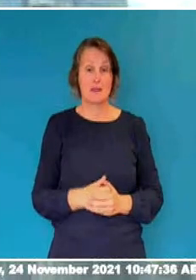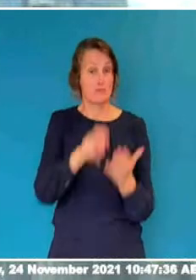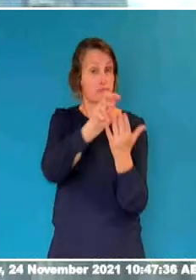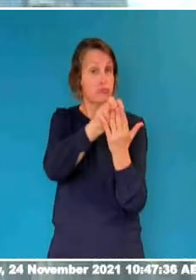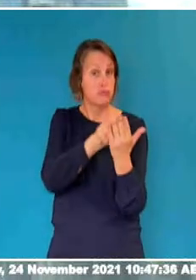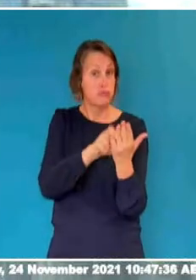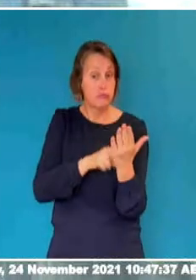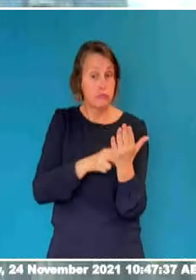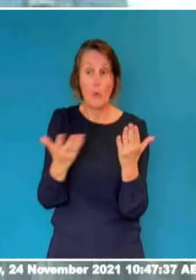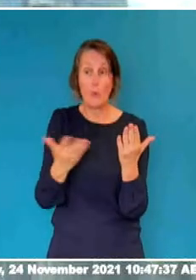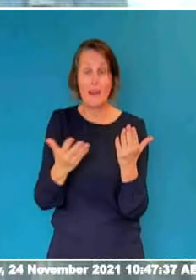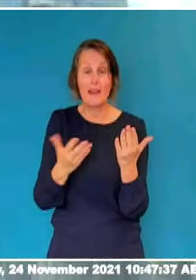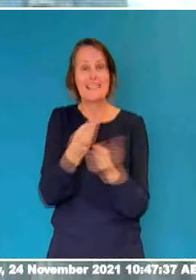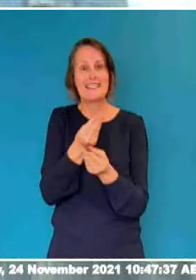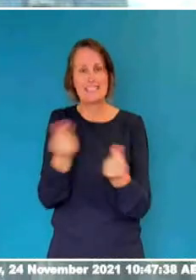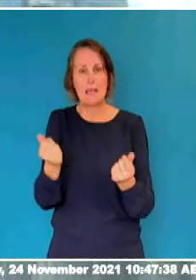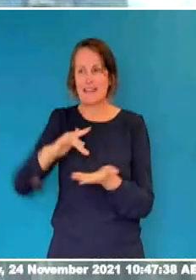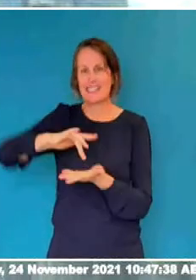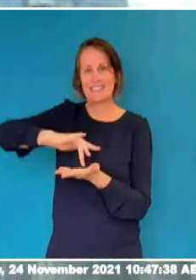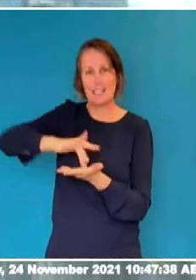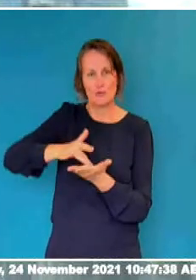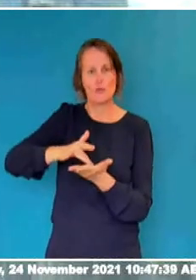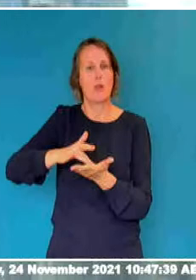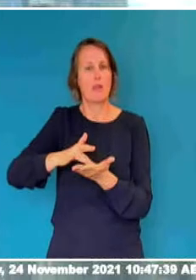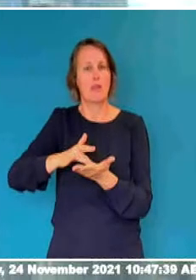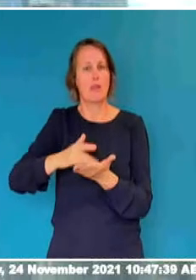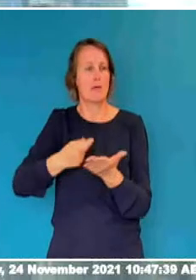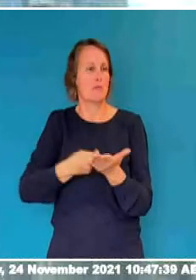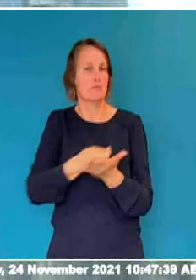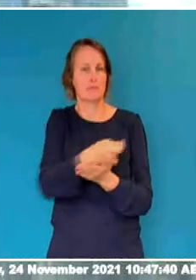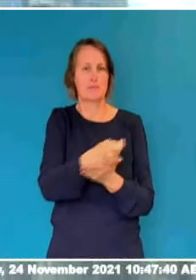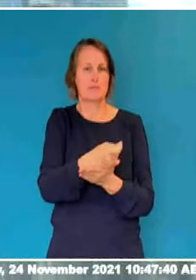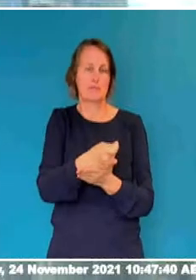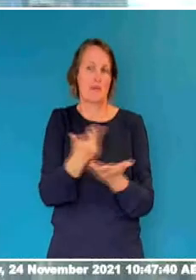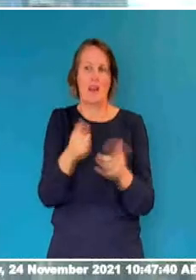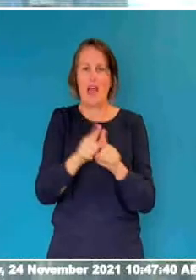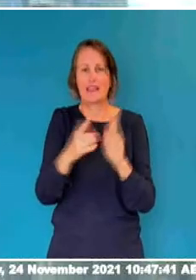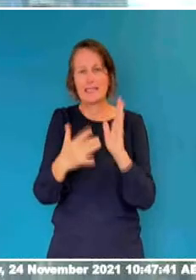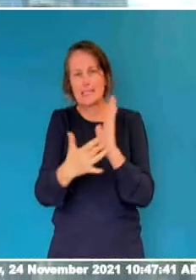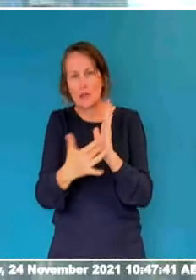Where we can, if there is a request to update a system or provide a technology we will try and make that available universally.